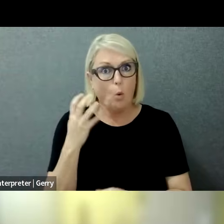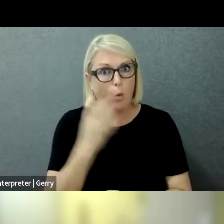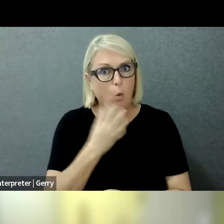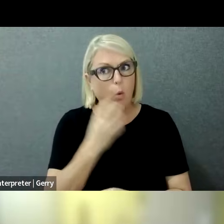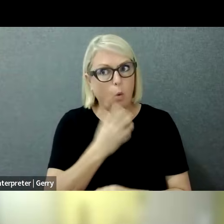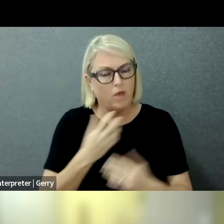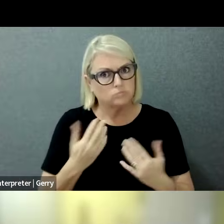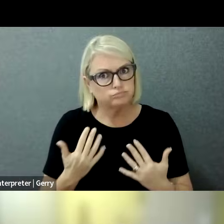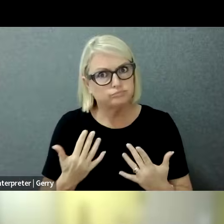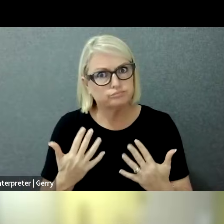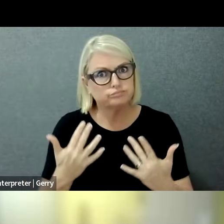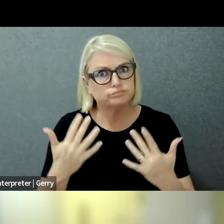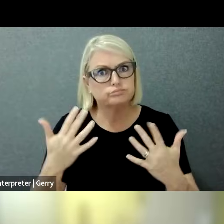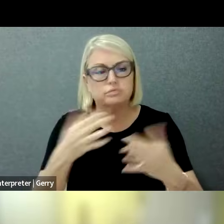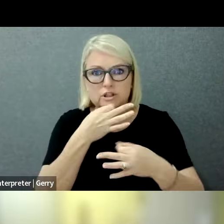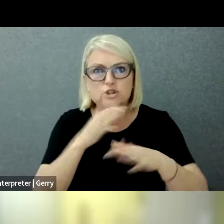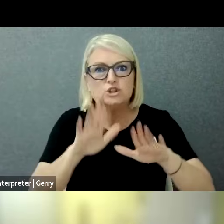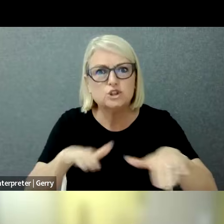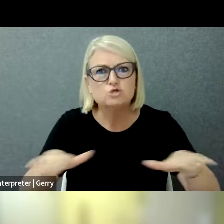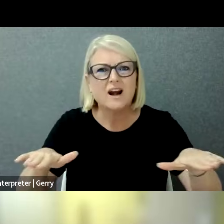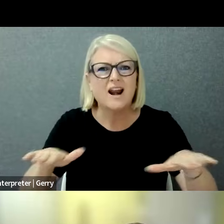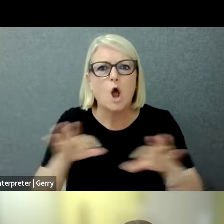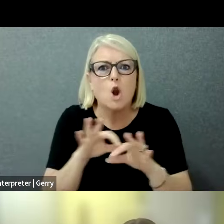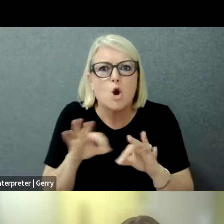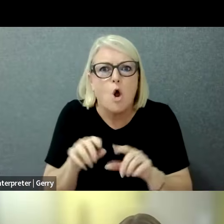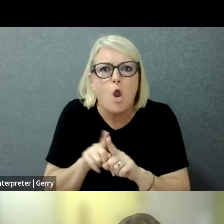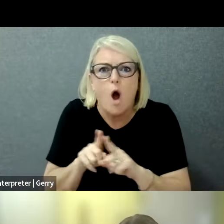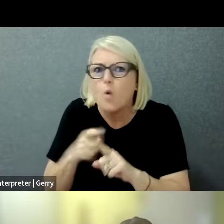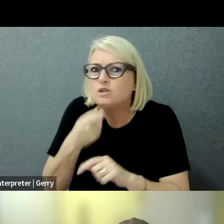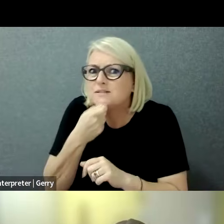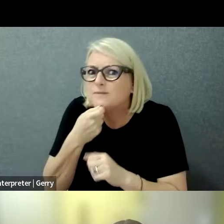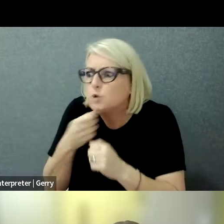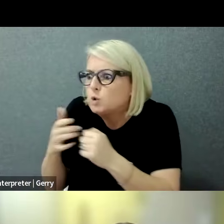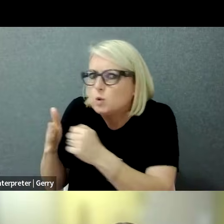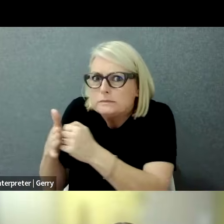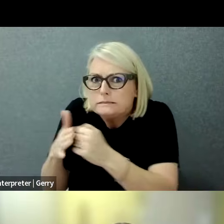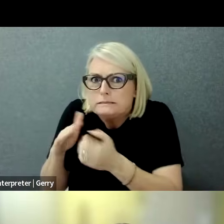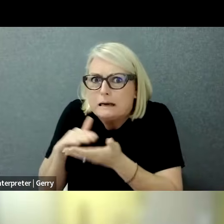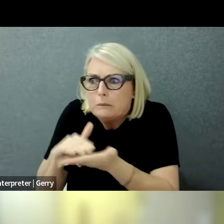at the edges kind of system change. That is a lot of kids. But what's really important here is the